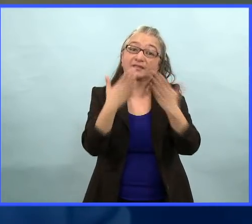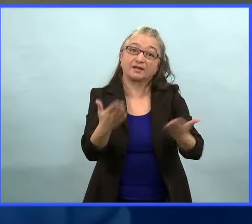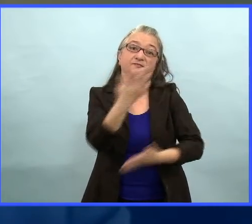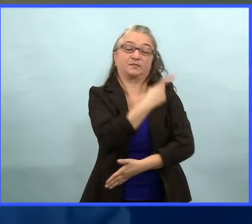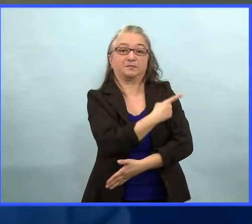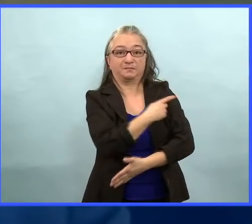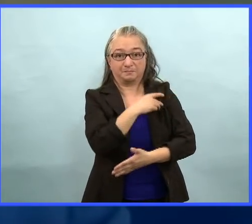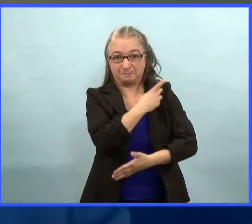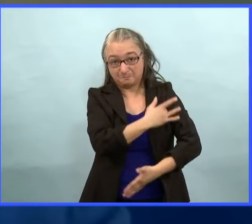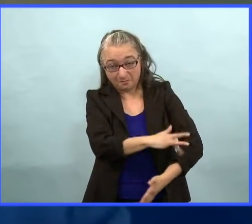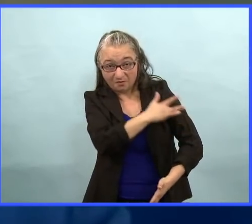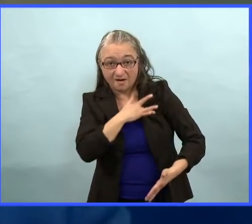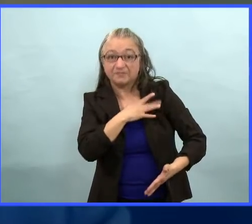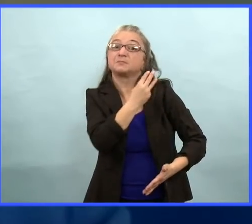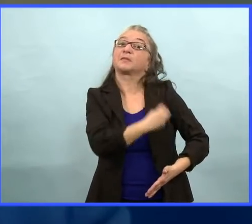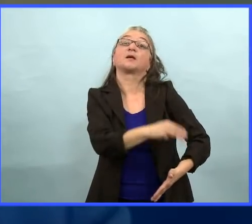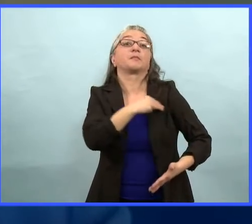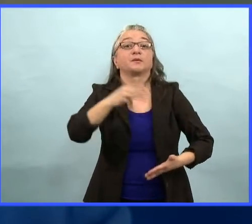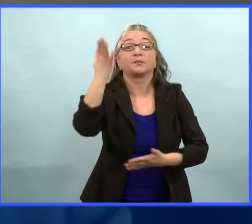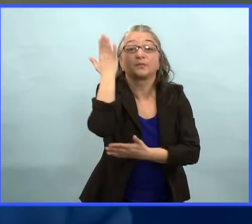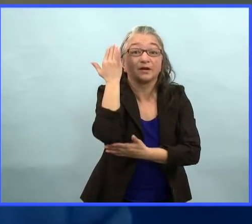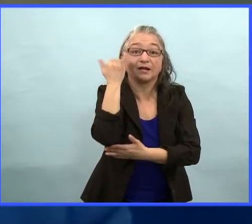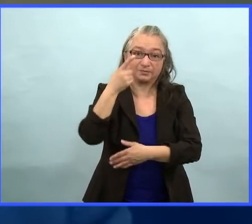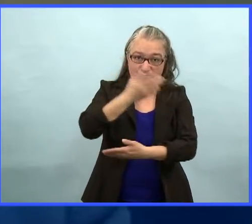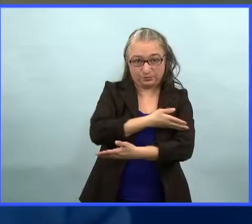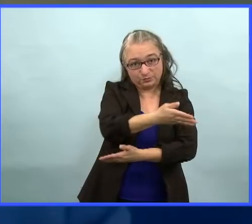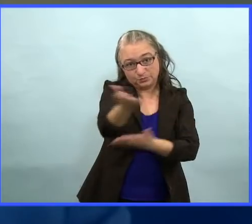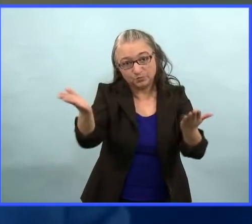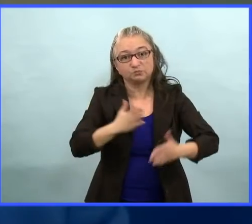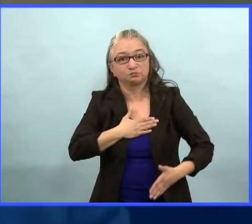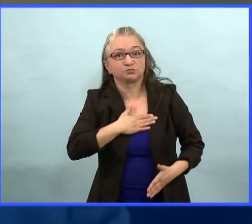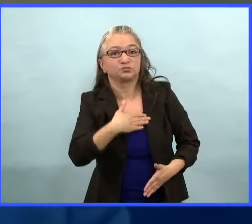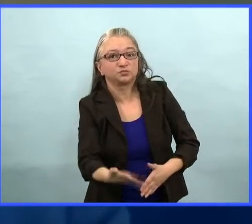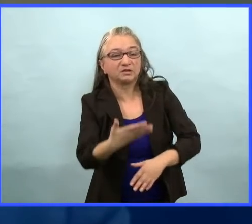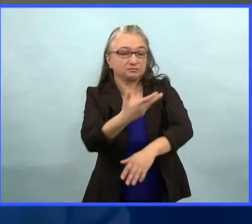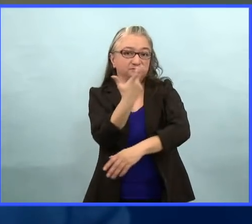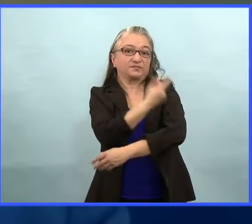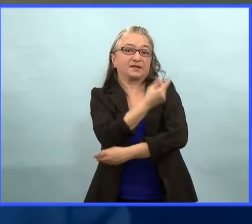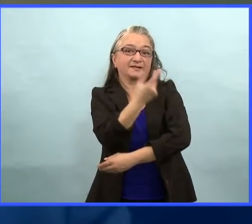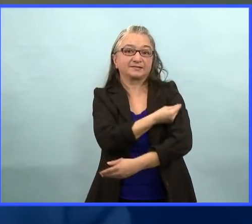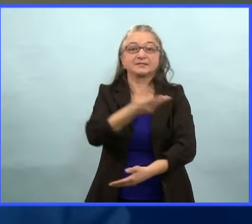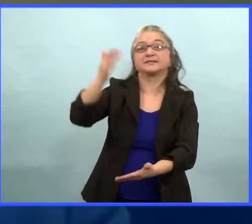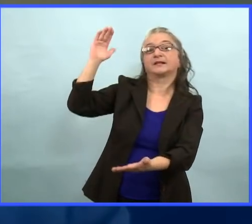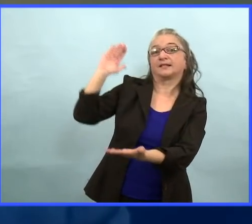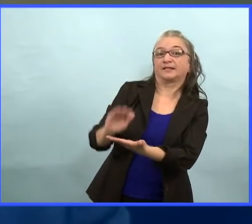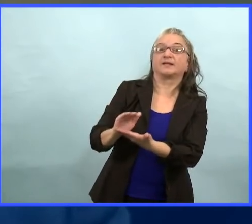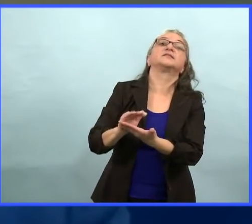they are able to vaccines significantly reduce the risk that you'll end up in our hospitals